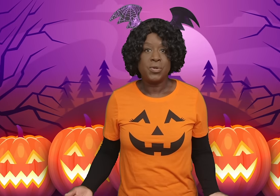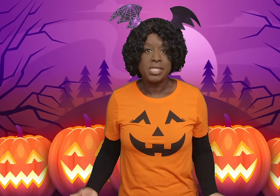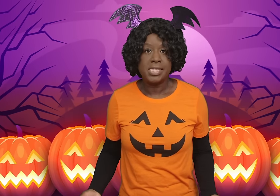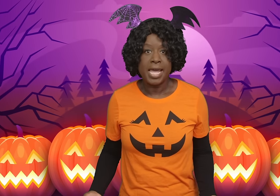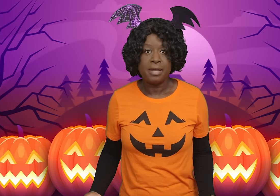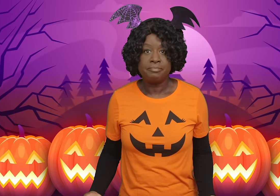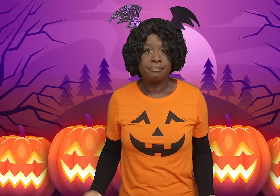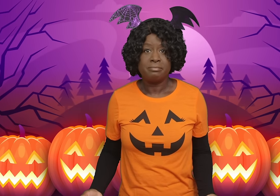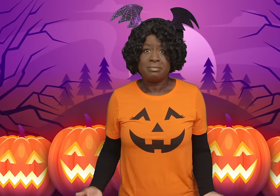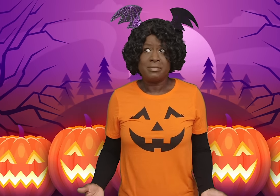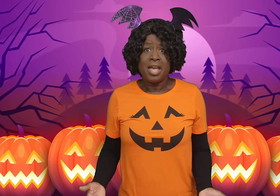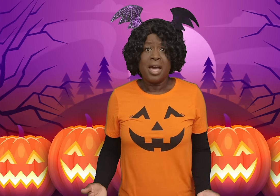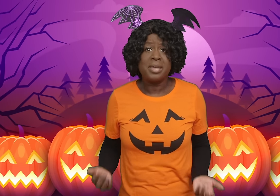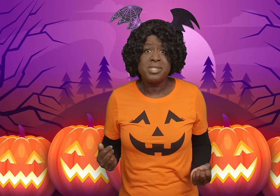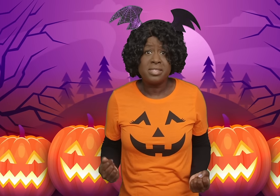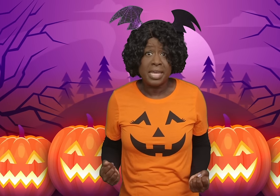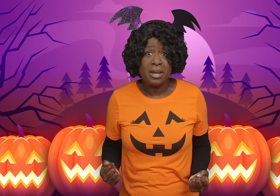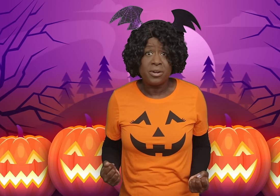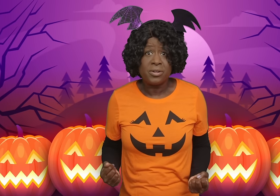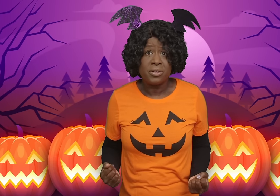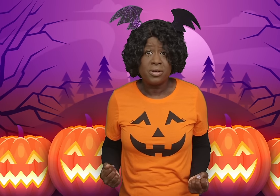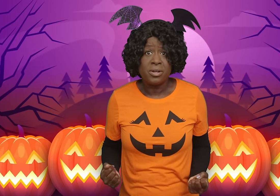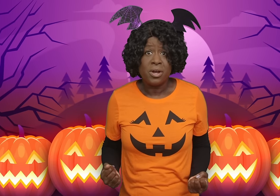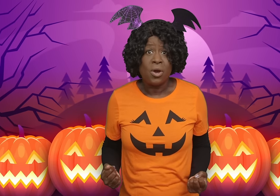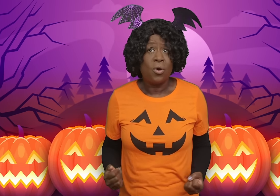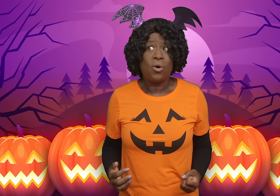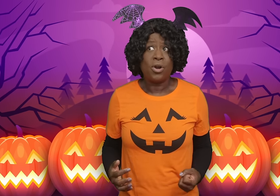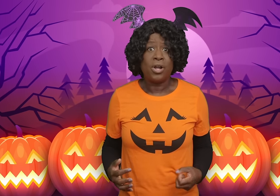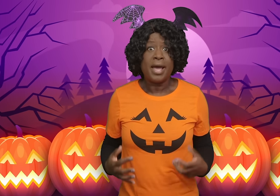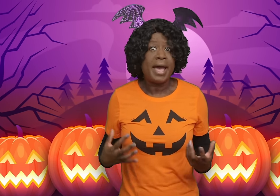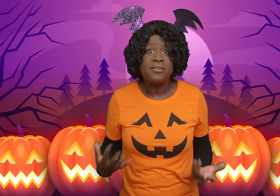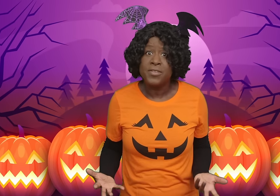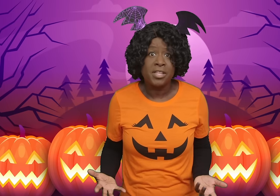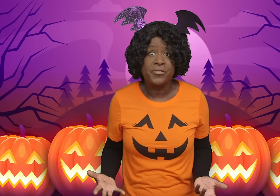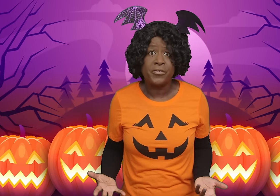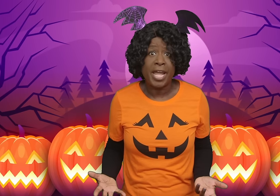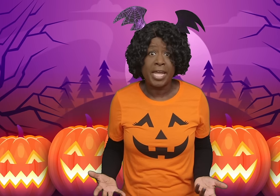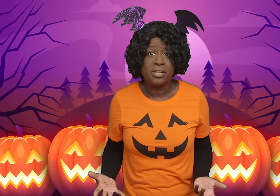You can say, I'm scared. Or, I feel afraid.